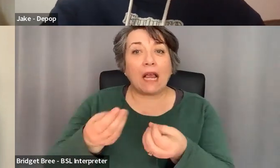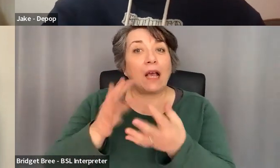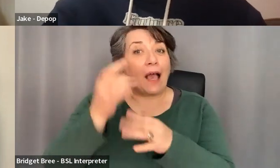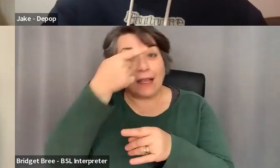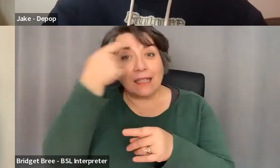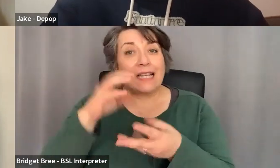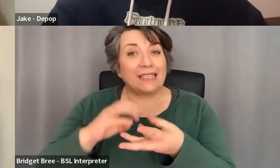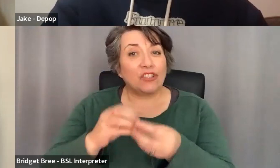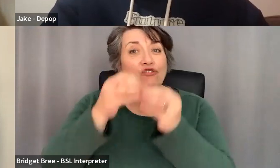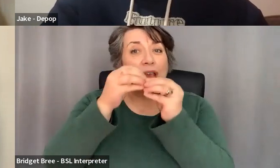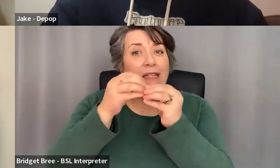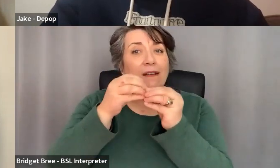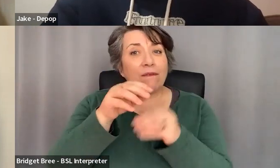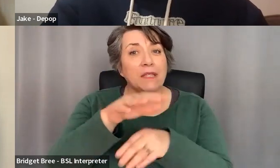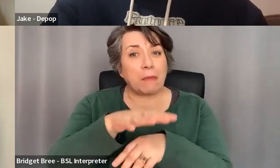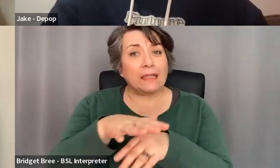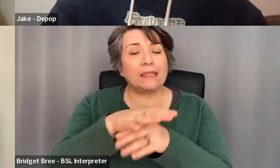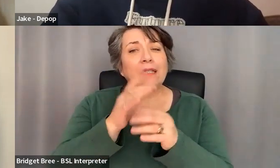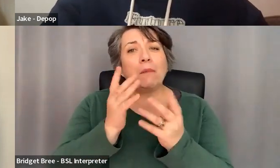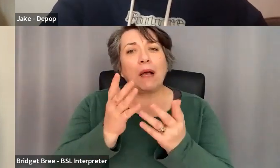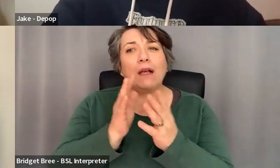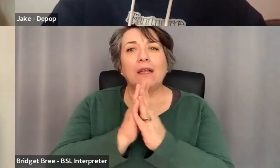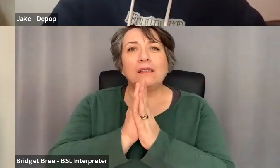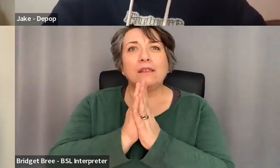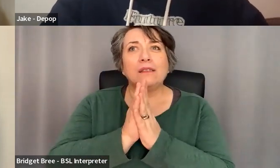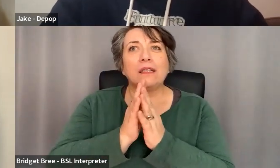But you know there's a particular focus on even break about. I get that it's a creative space but, you know, there's a focus on even